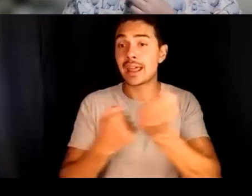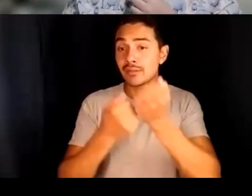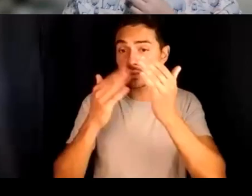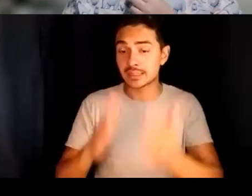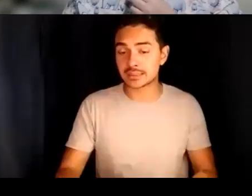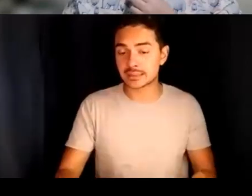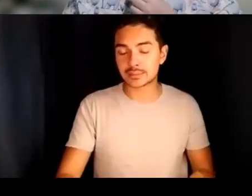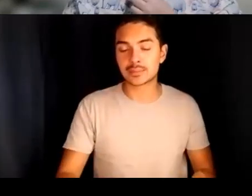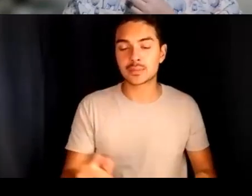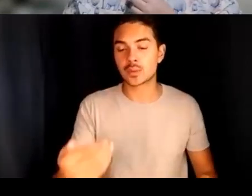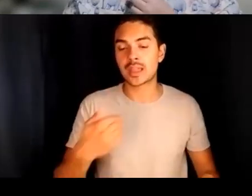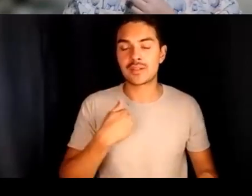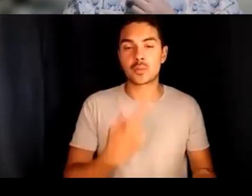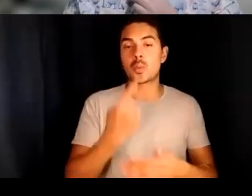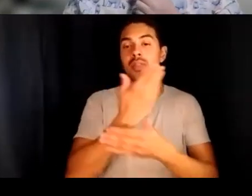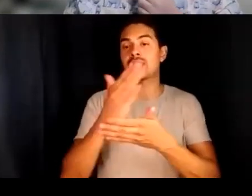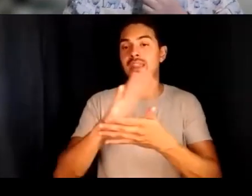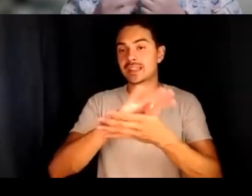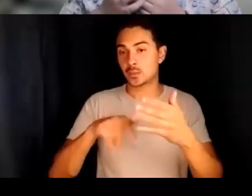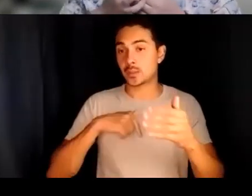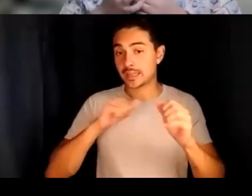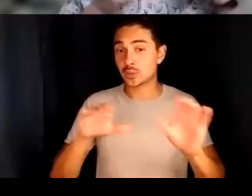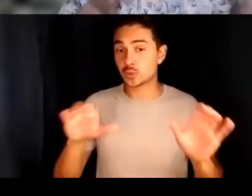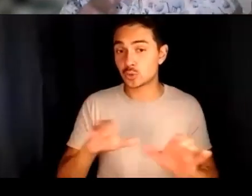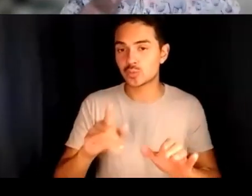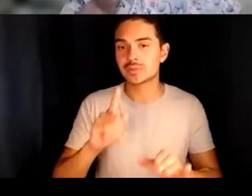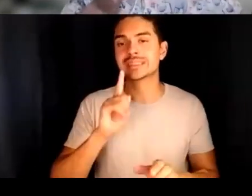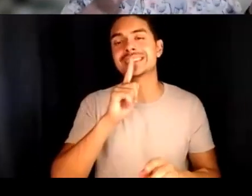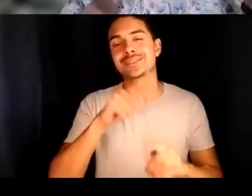one of the things we can do is to create an environment